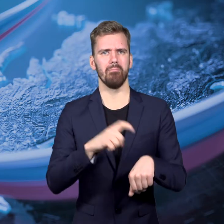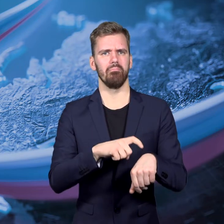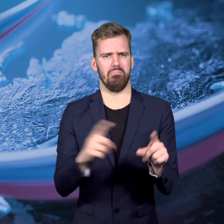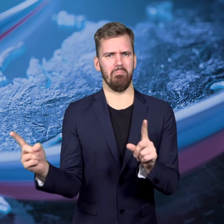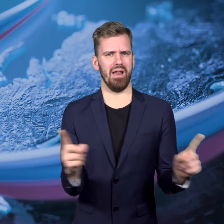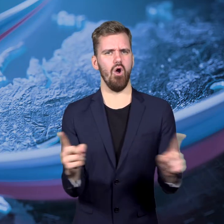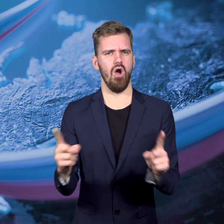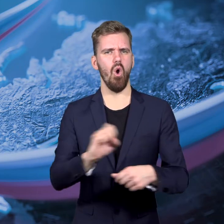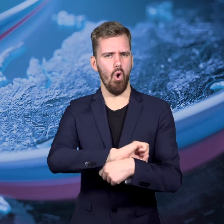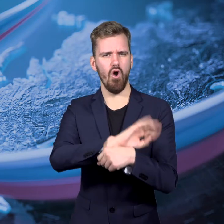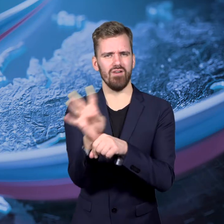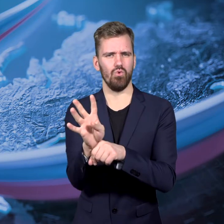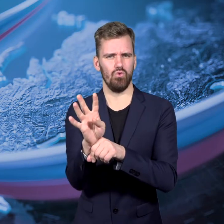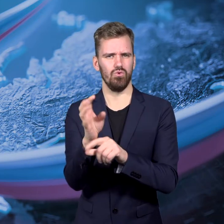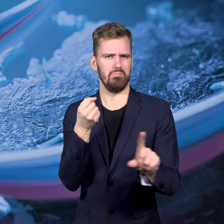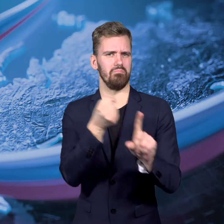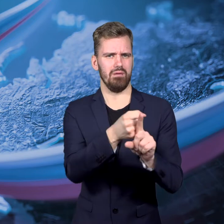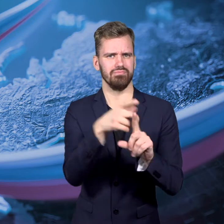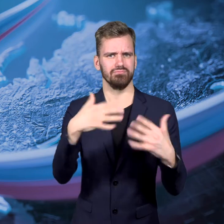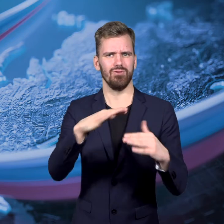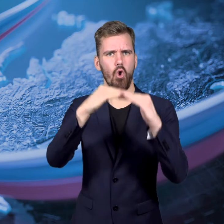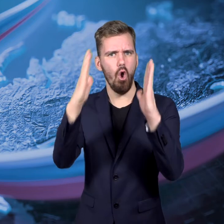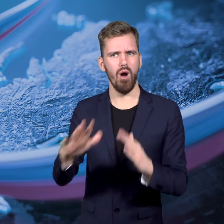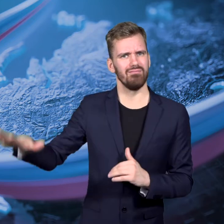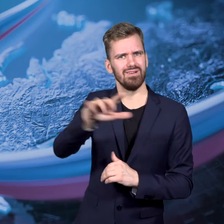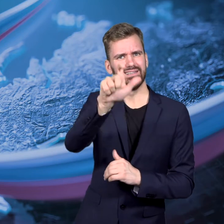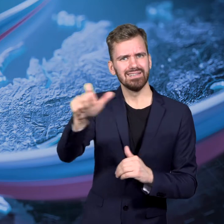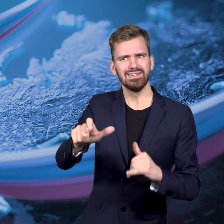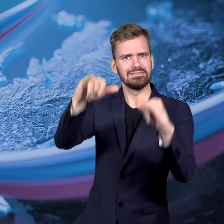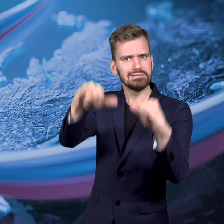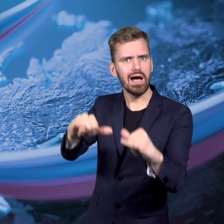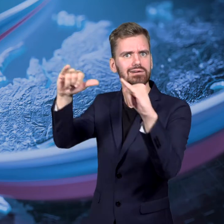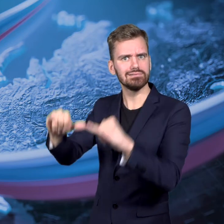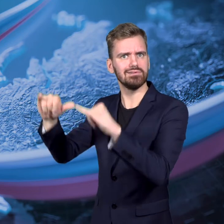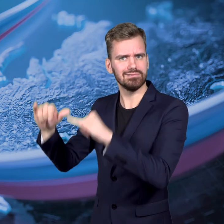During the coronavirus pandemic,